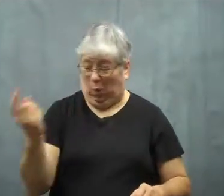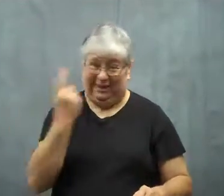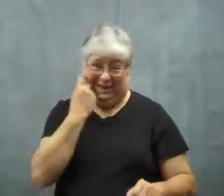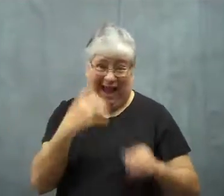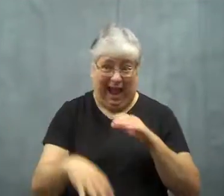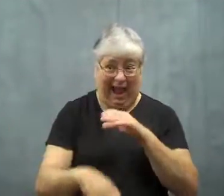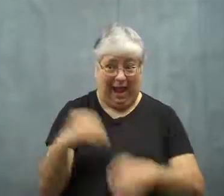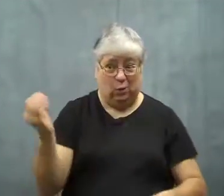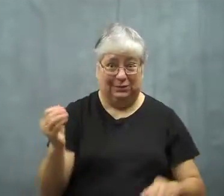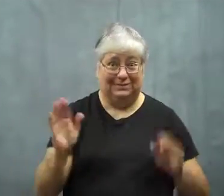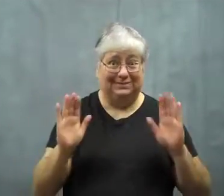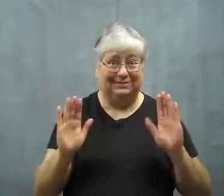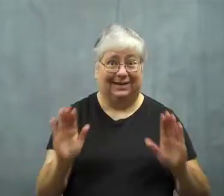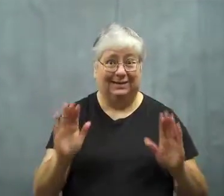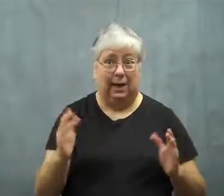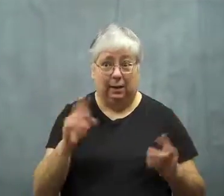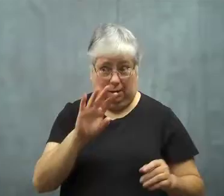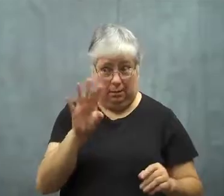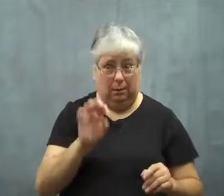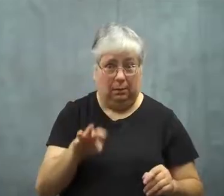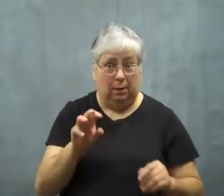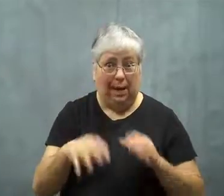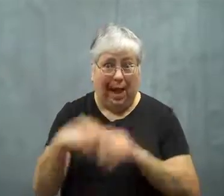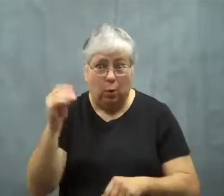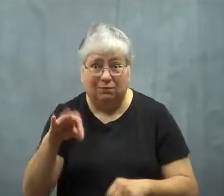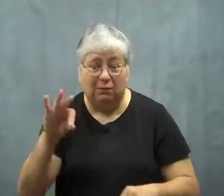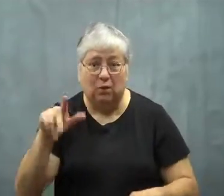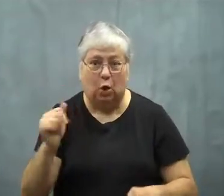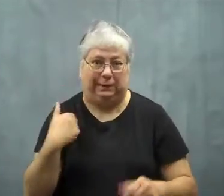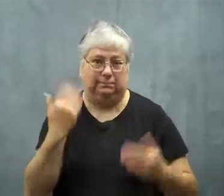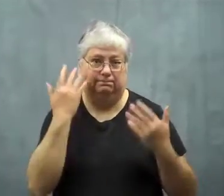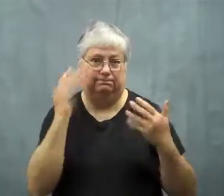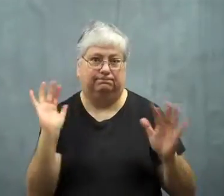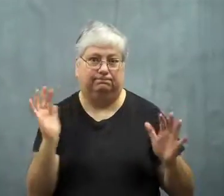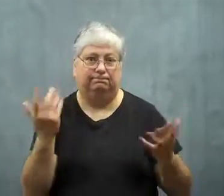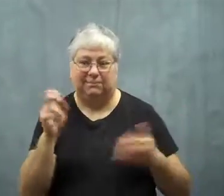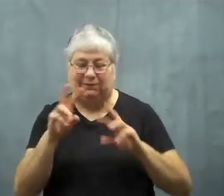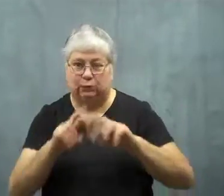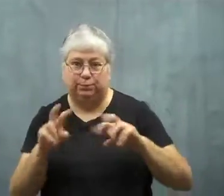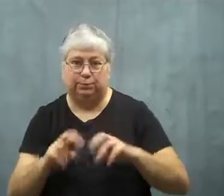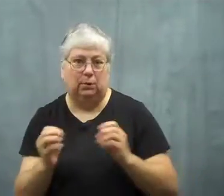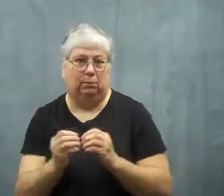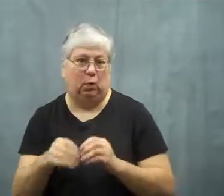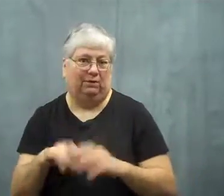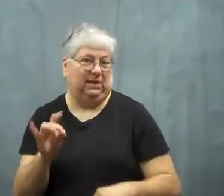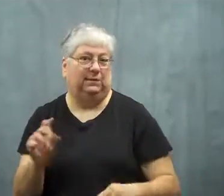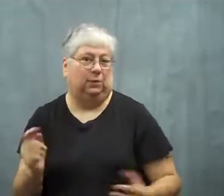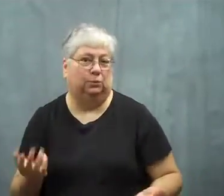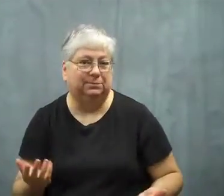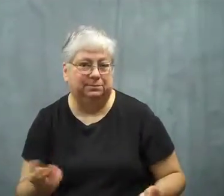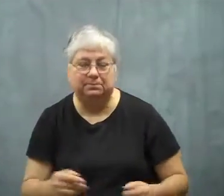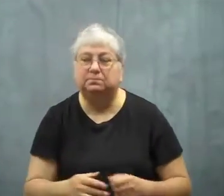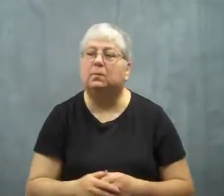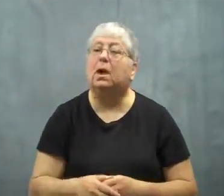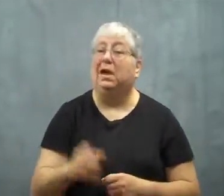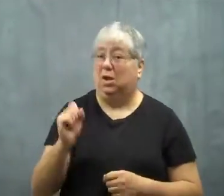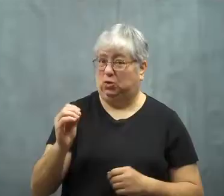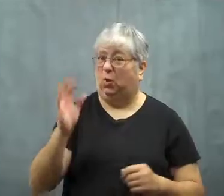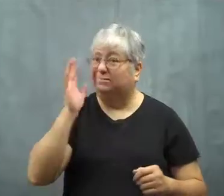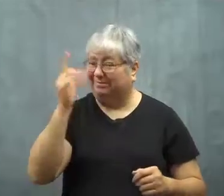So I don't know if he did leave Florida when he was released Sunday. I'll have to check into that.